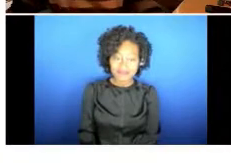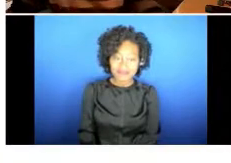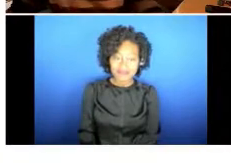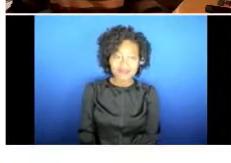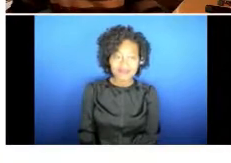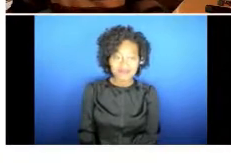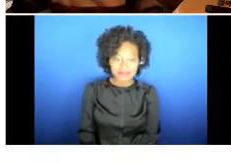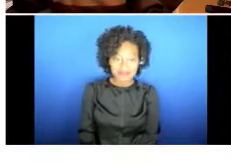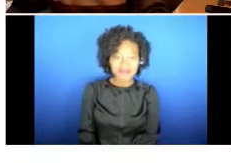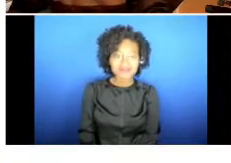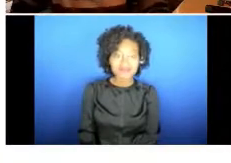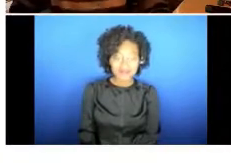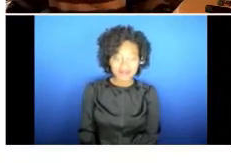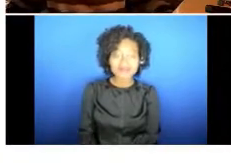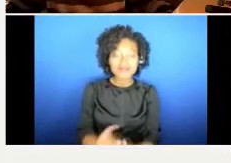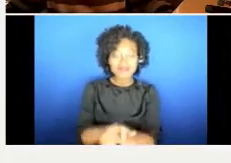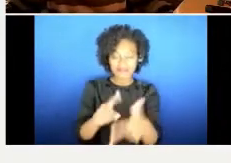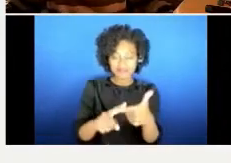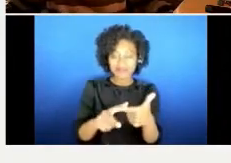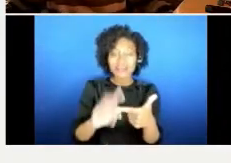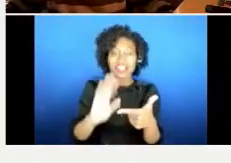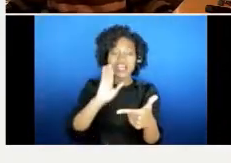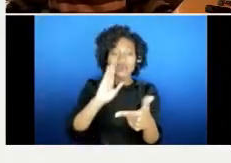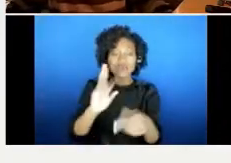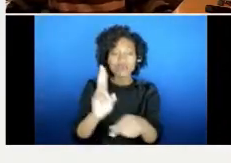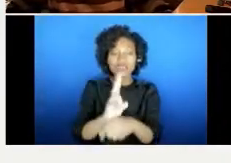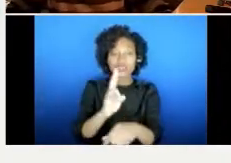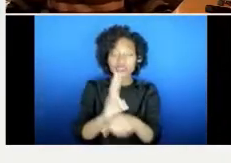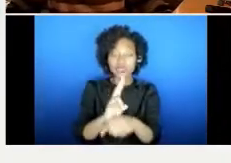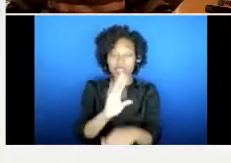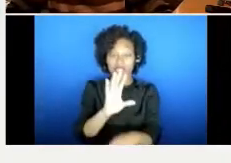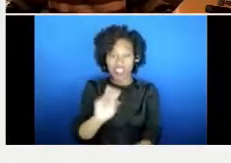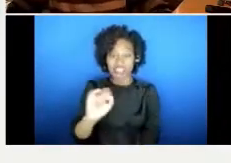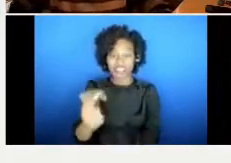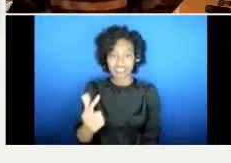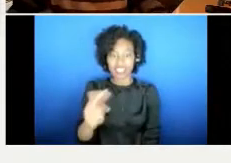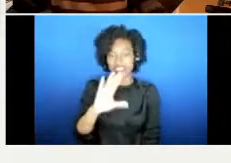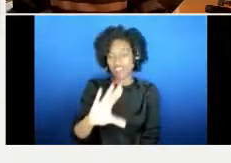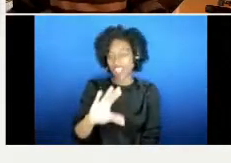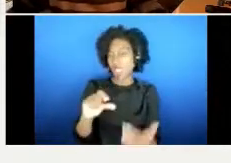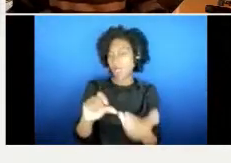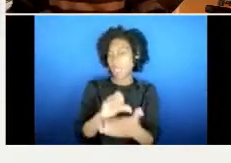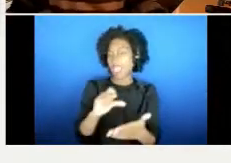And I'll be using this SIG's page to do this training